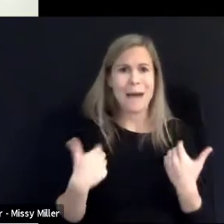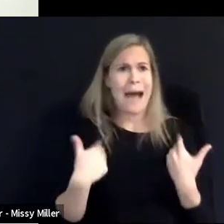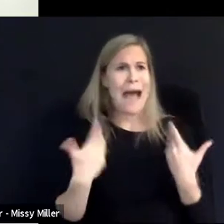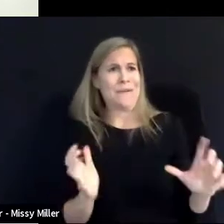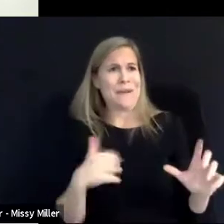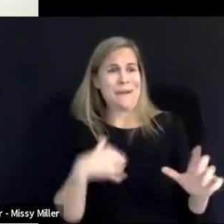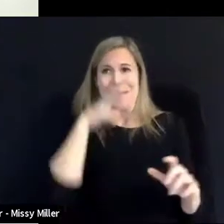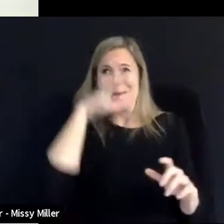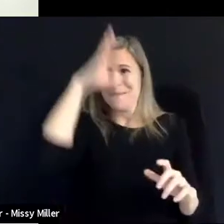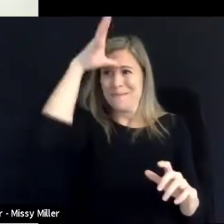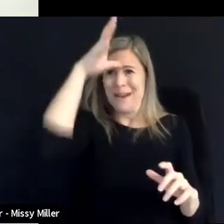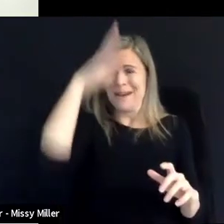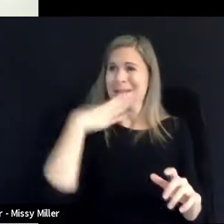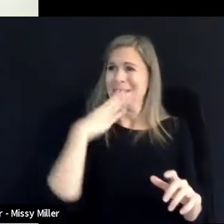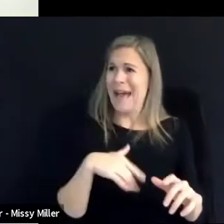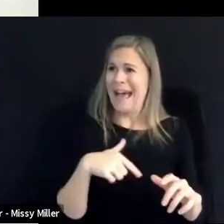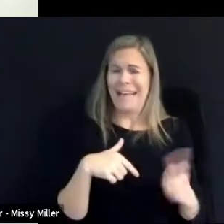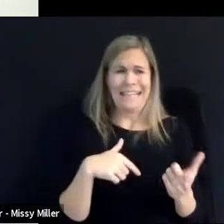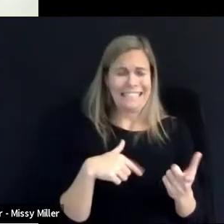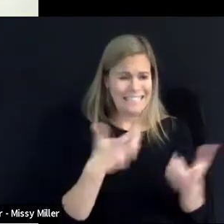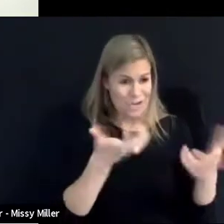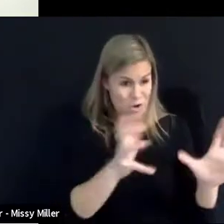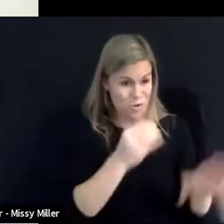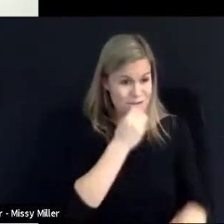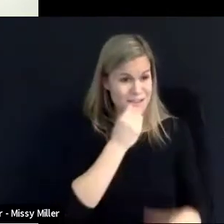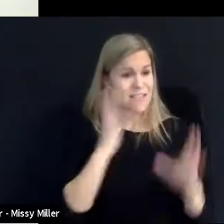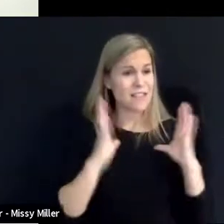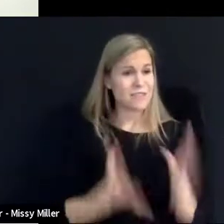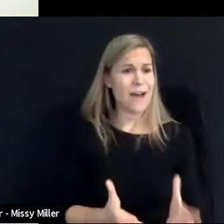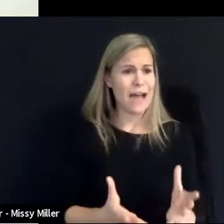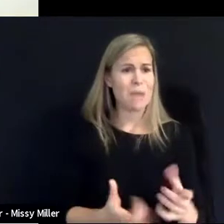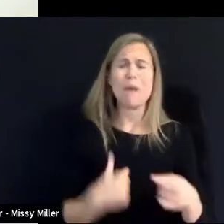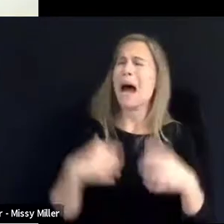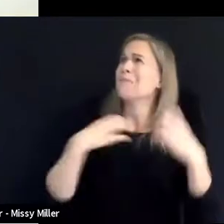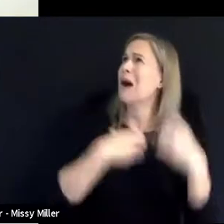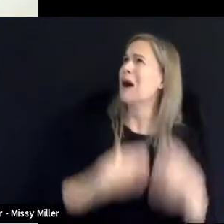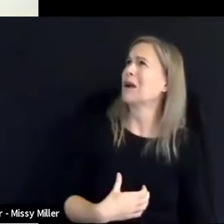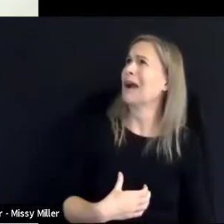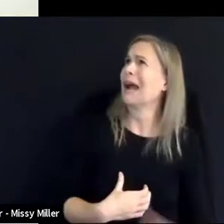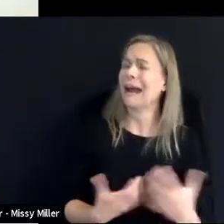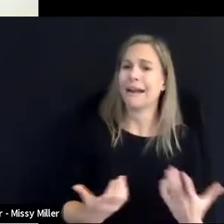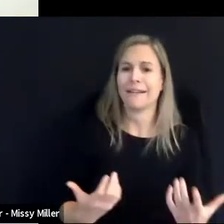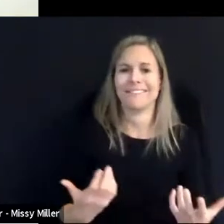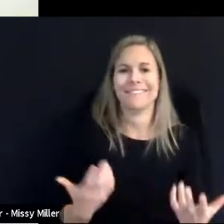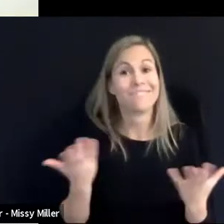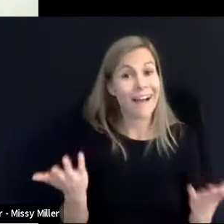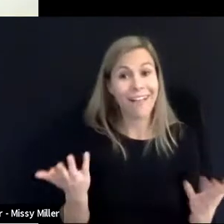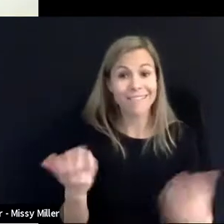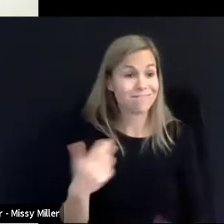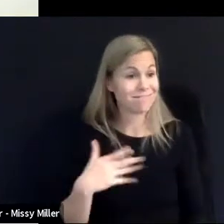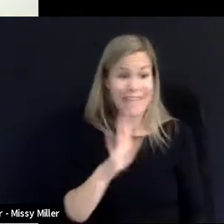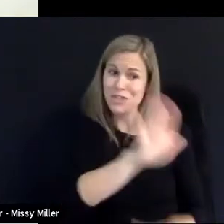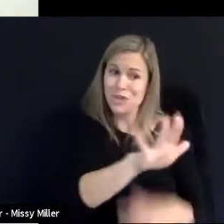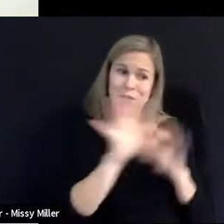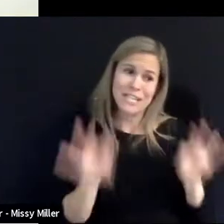Who says, "Okay, you don't want to eat, that's fine." "Well, I'm so hungry." Later on, well, you know, you made that choice.